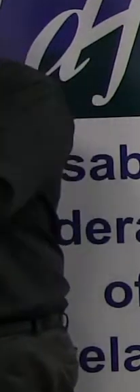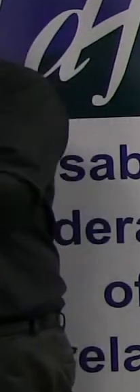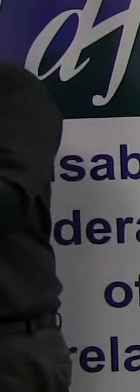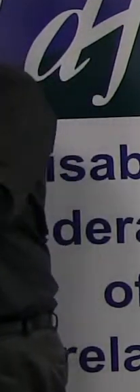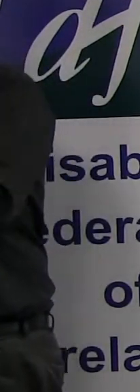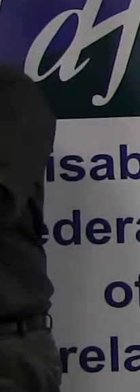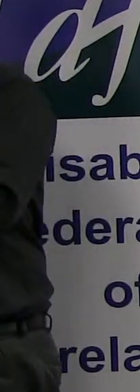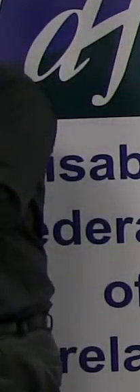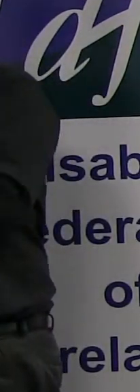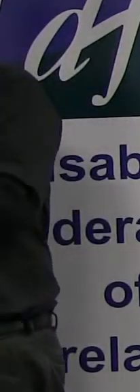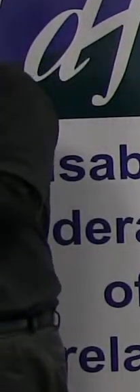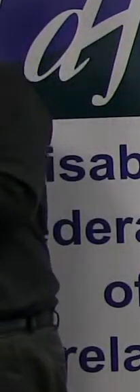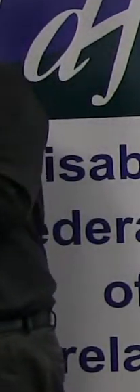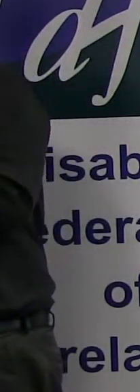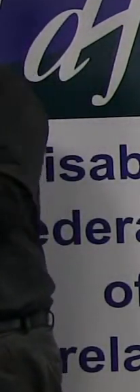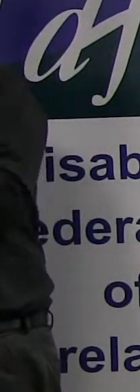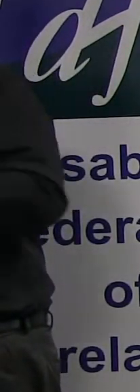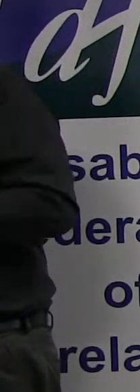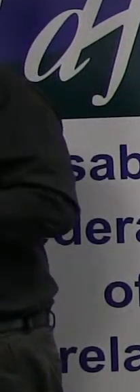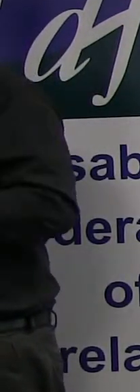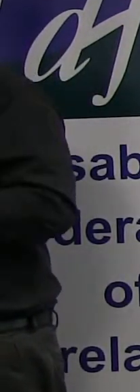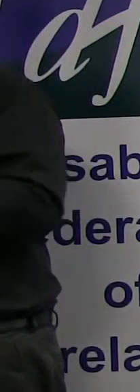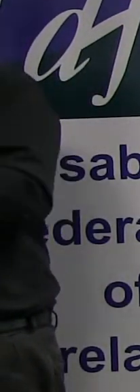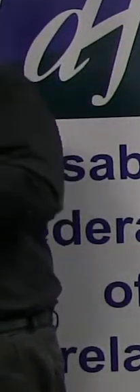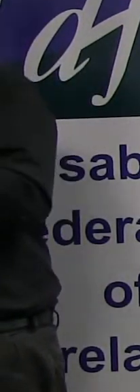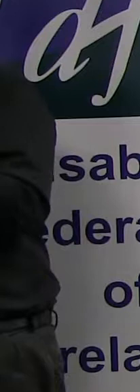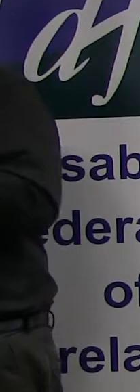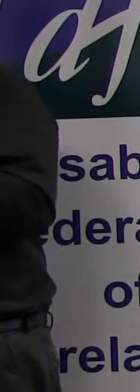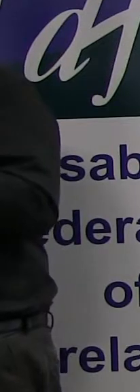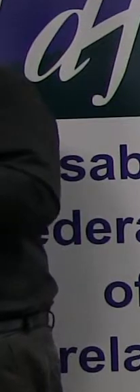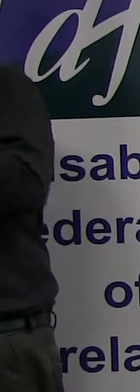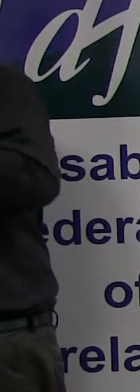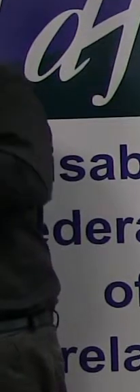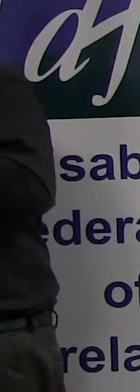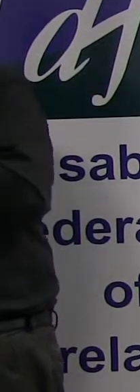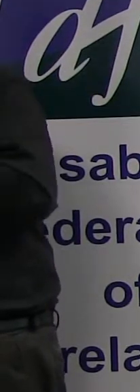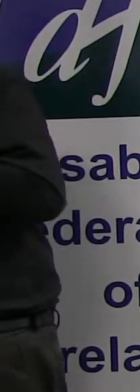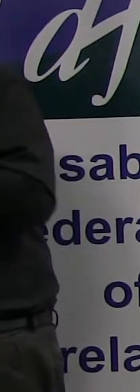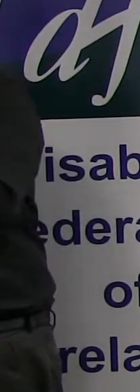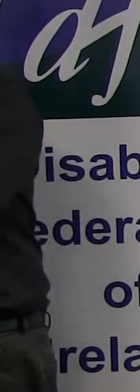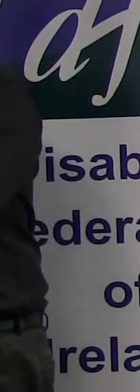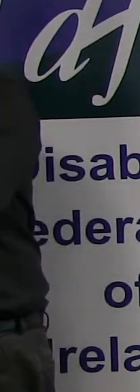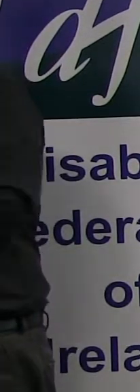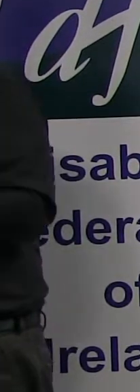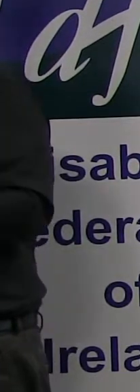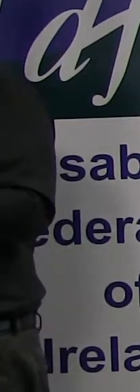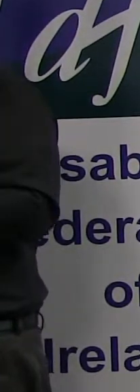because they are not actually doing any work, you know they've stopped doing the particular work so for us a charity must have this and must have a clear